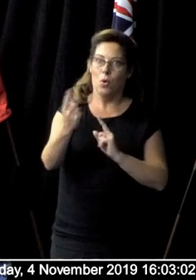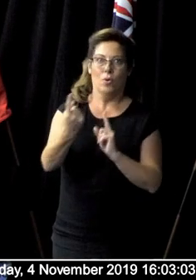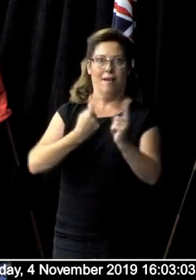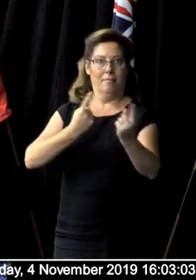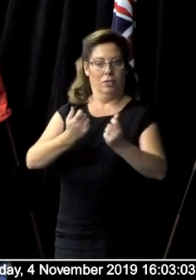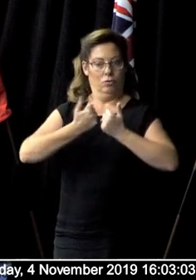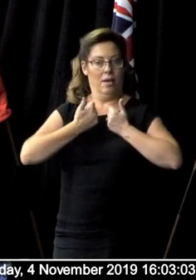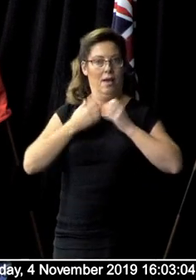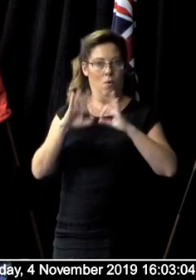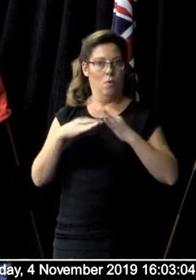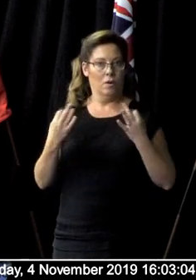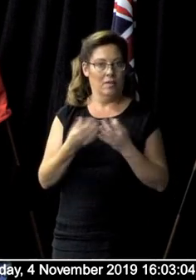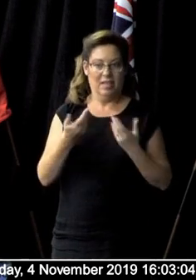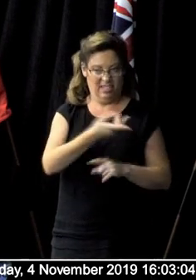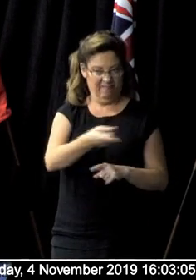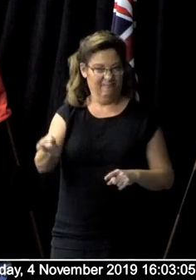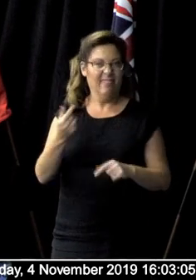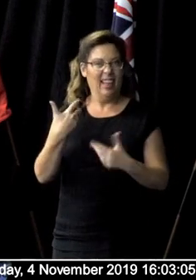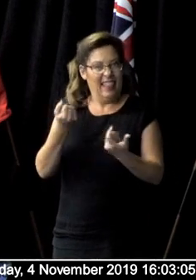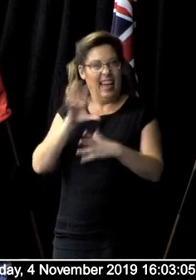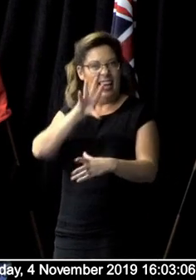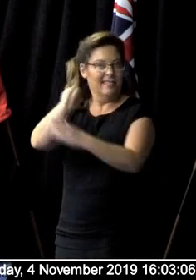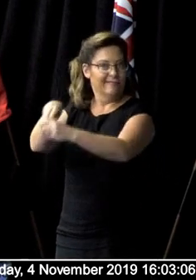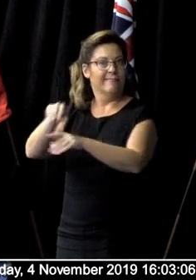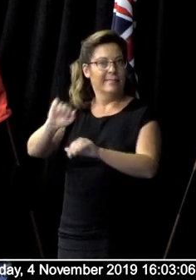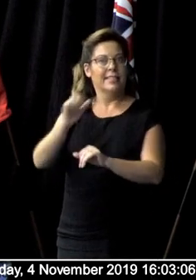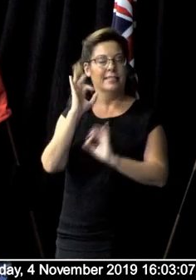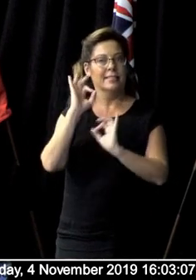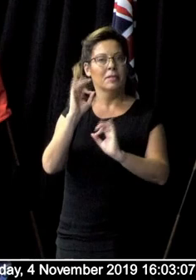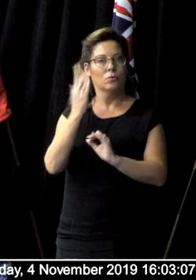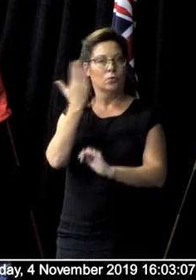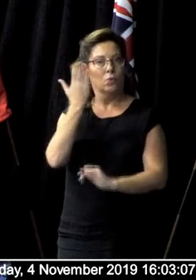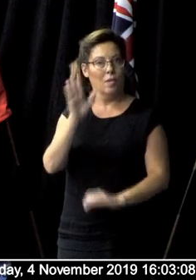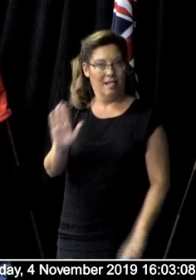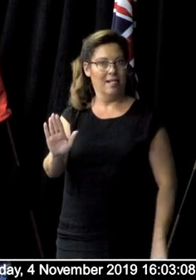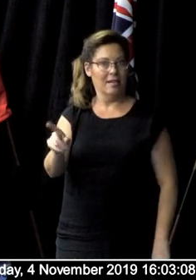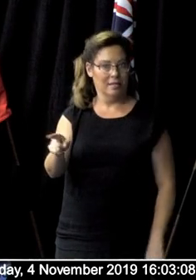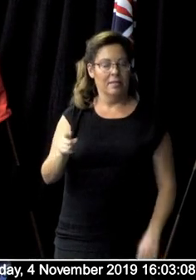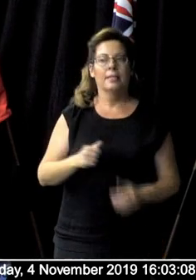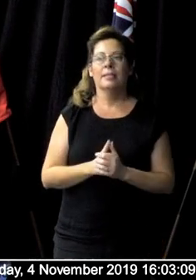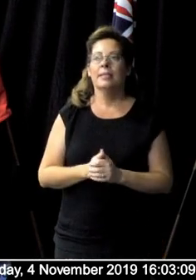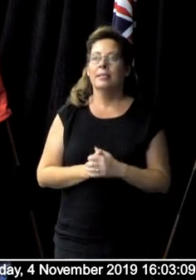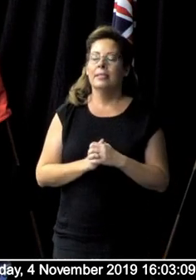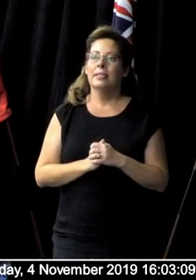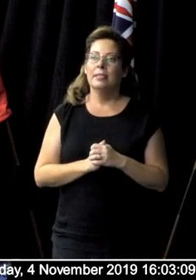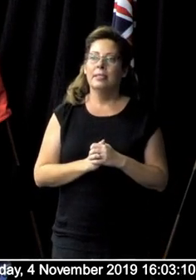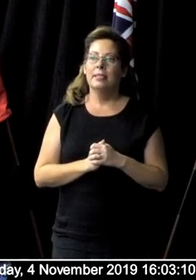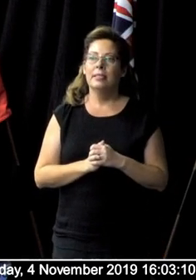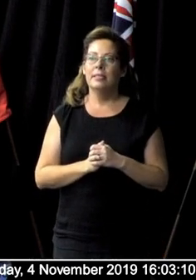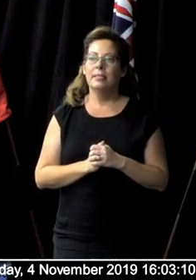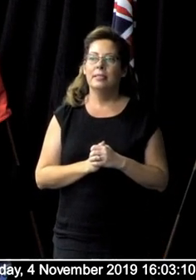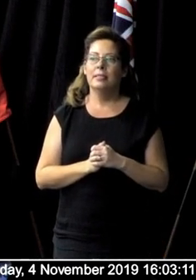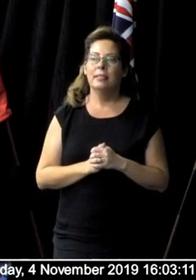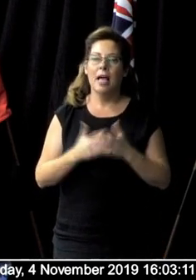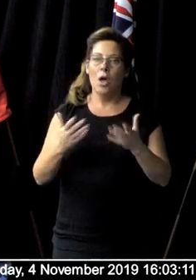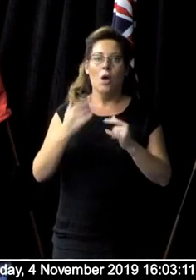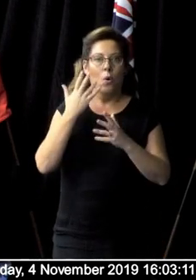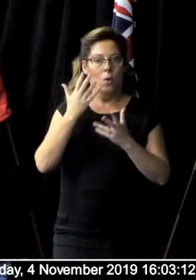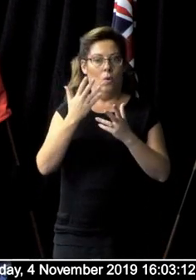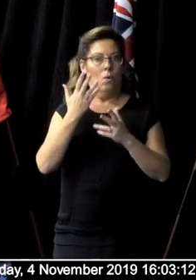So I think when families do not feel their child will be welcomed, they don’t feel